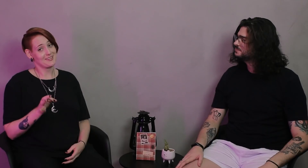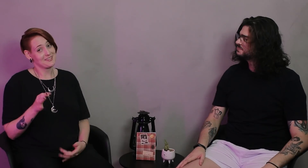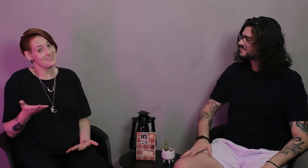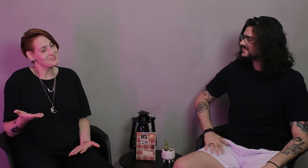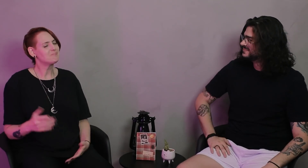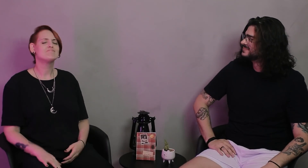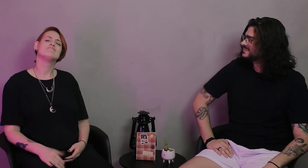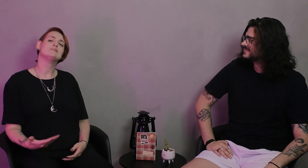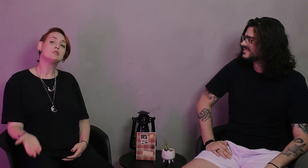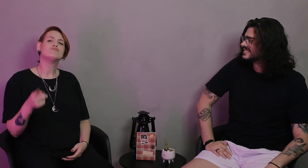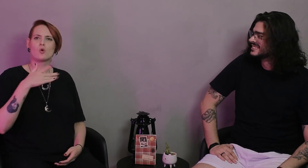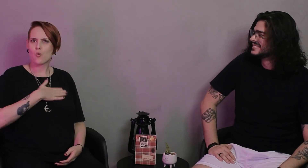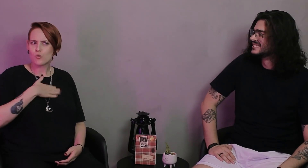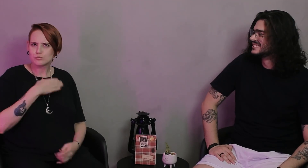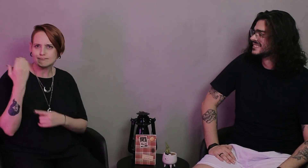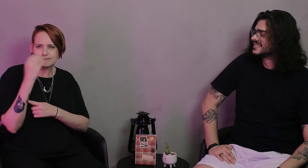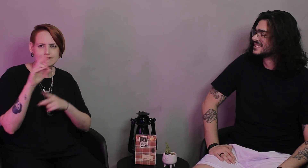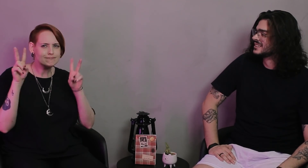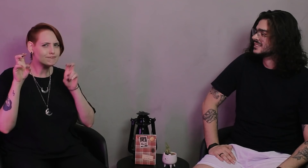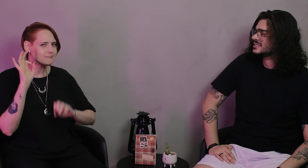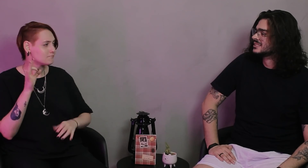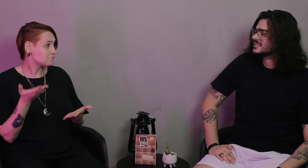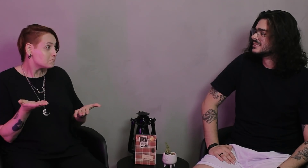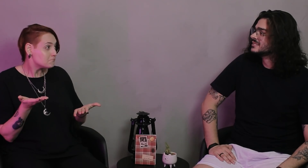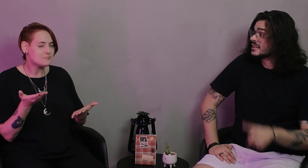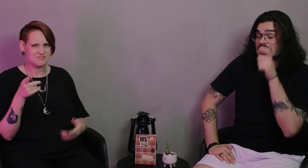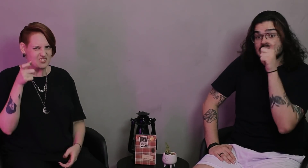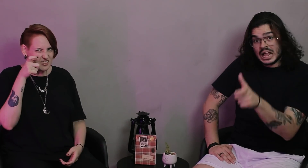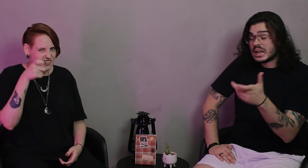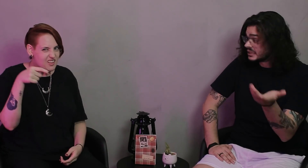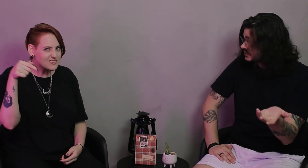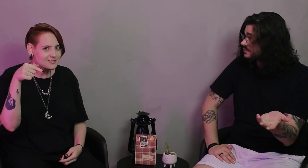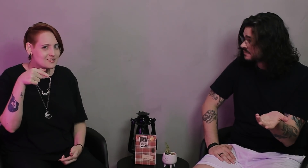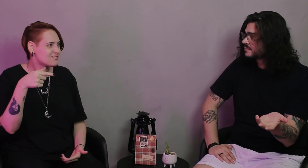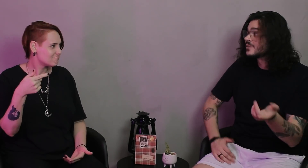Well... So, did you like this video? Did you find it interesting?